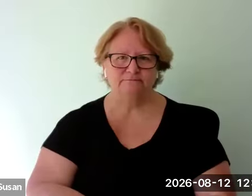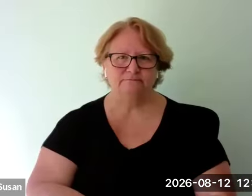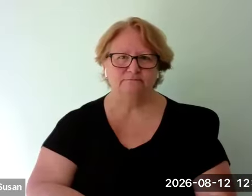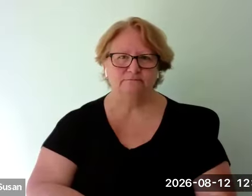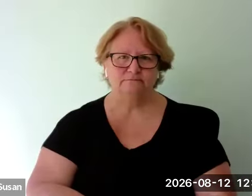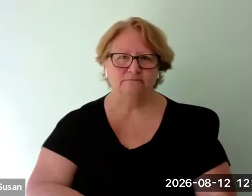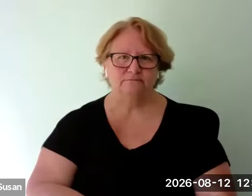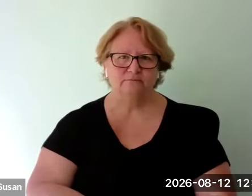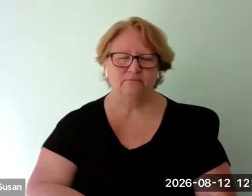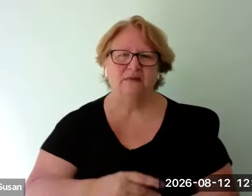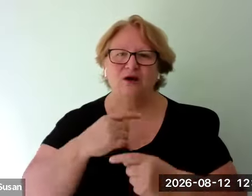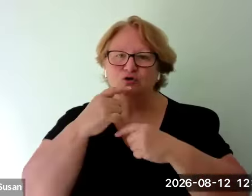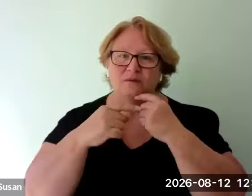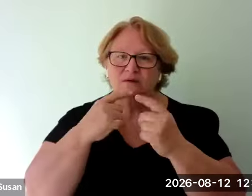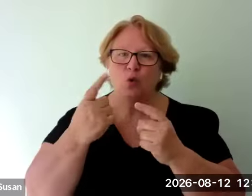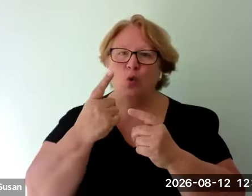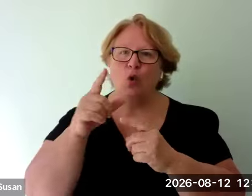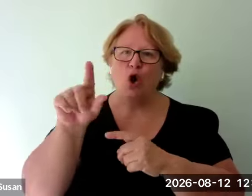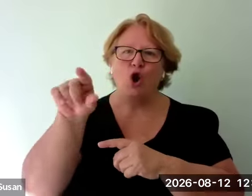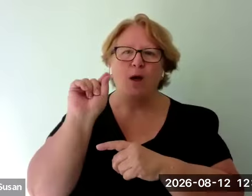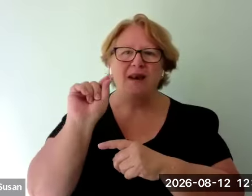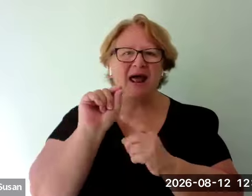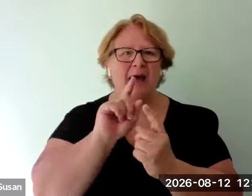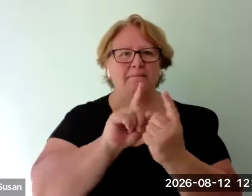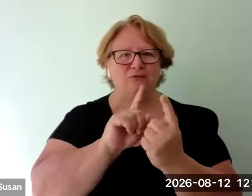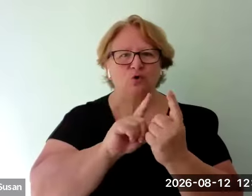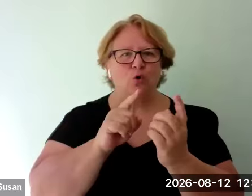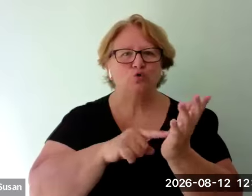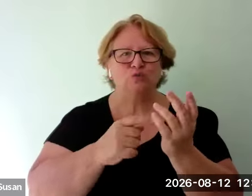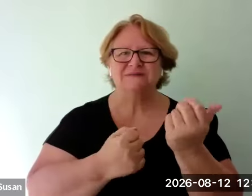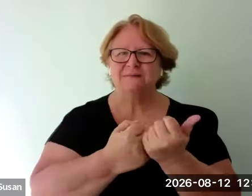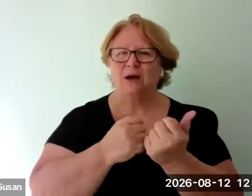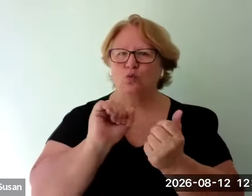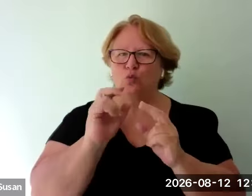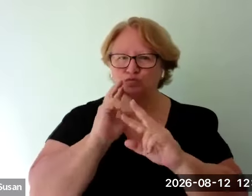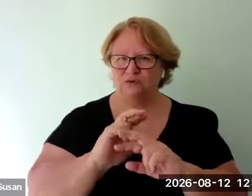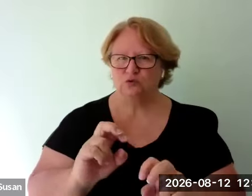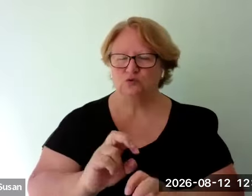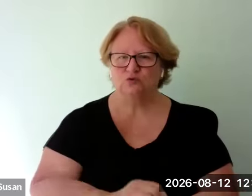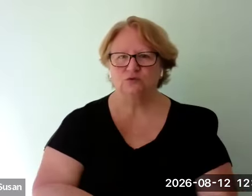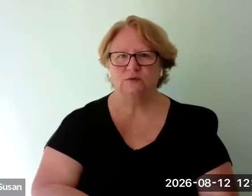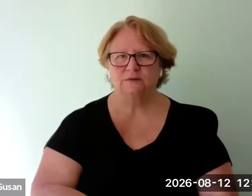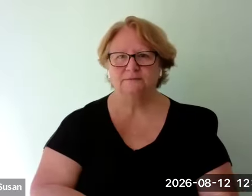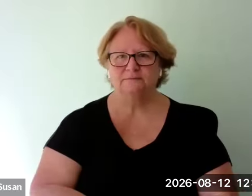community , as well as describing how the nominated supervisor or